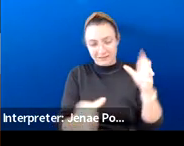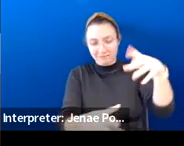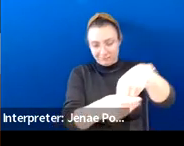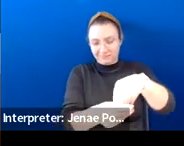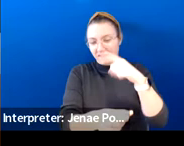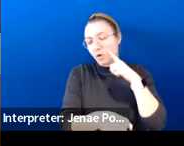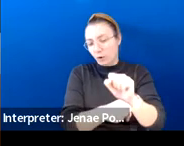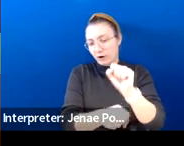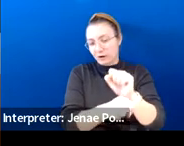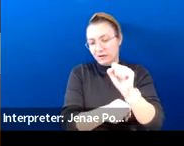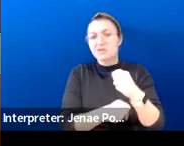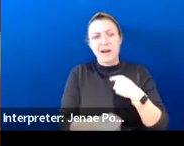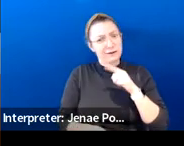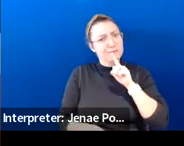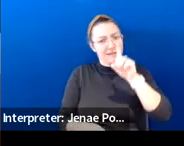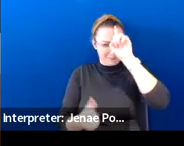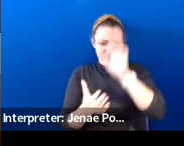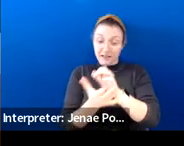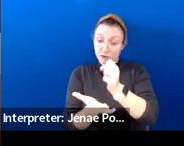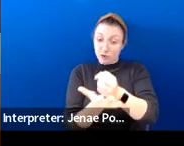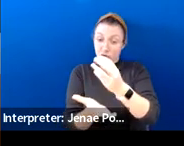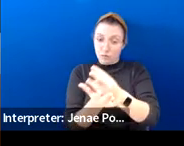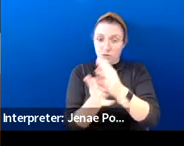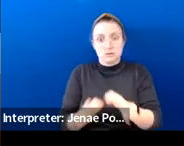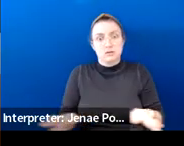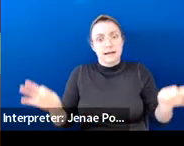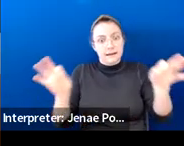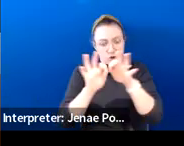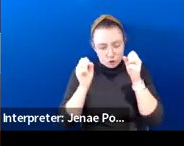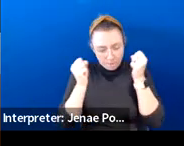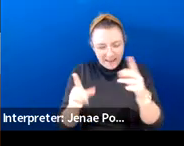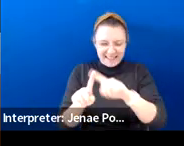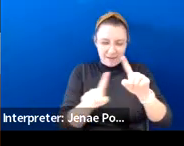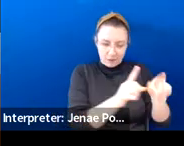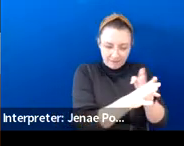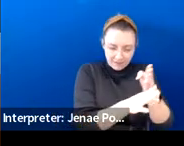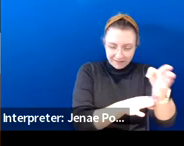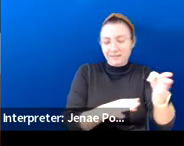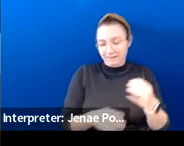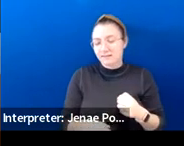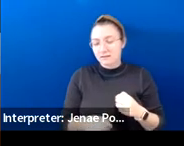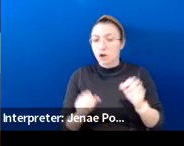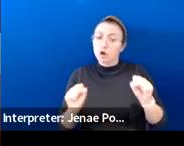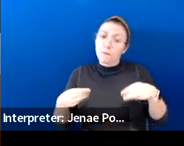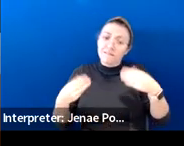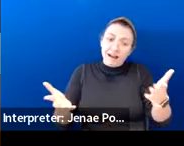So I deeply believe that social workers are essential to many fields and to provide a different and unique perspective